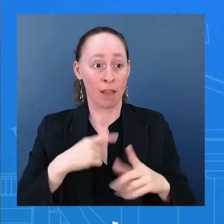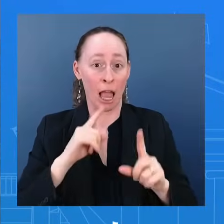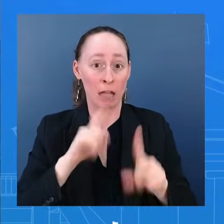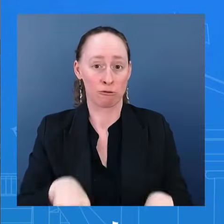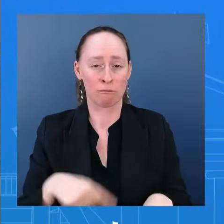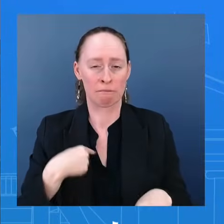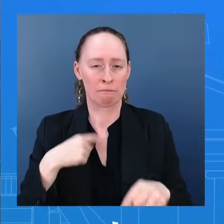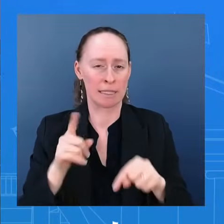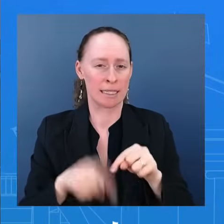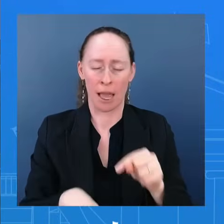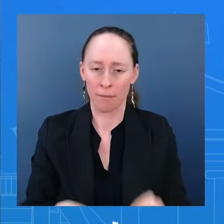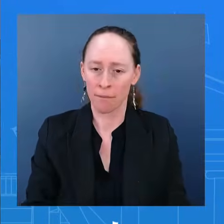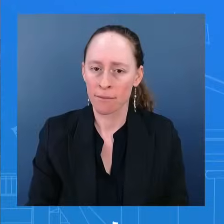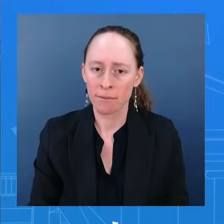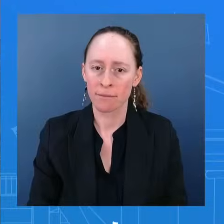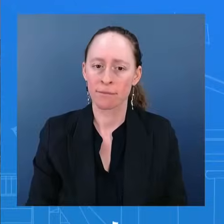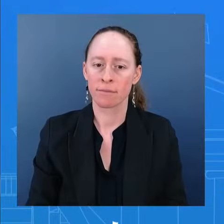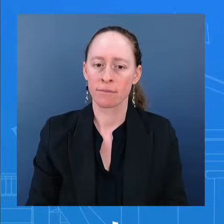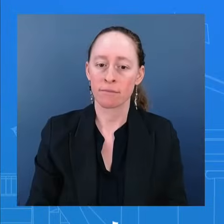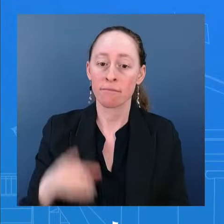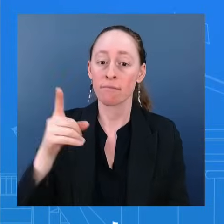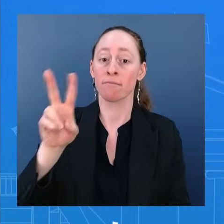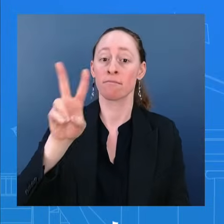Just any reaction to the fact that she -- Mr. Kirby: I -- I'm just not going to get into